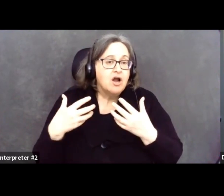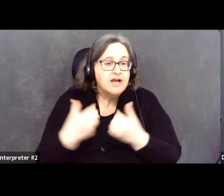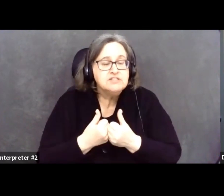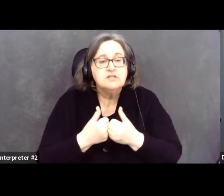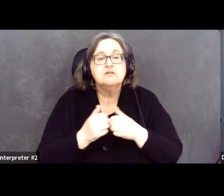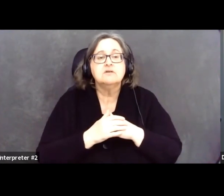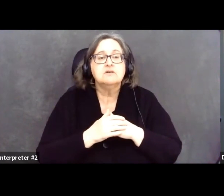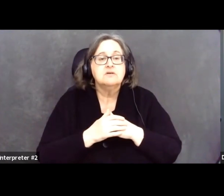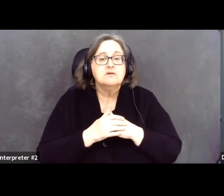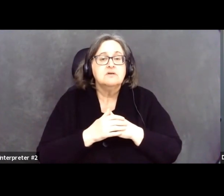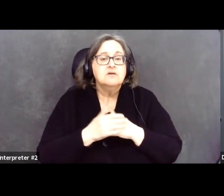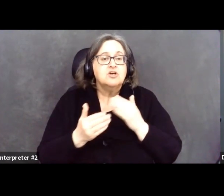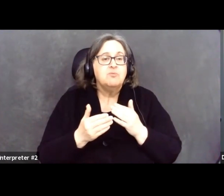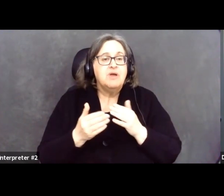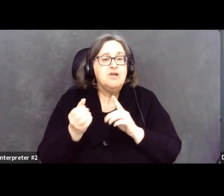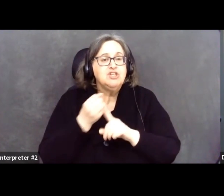as a result of an assault or something like that,